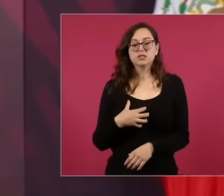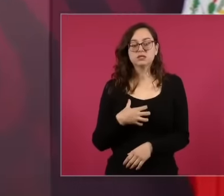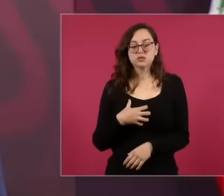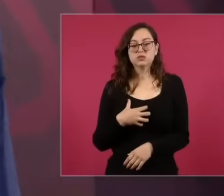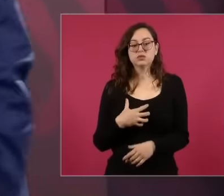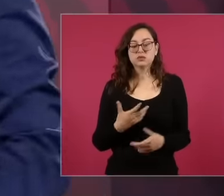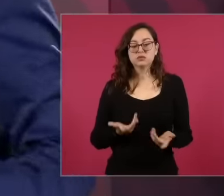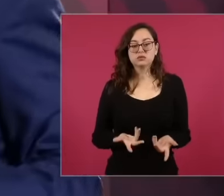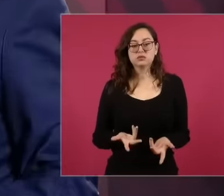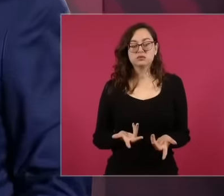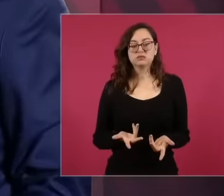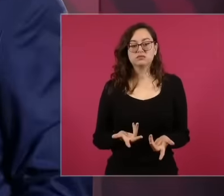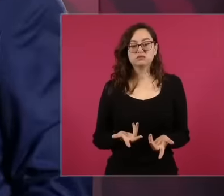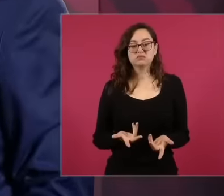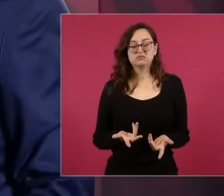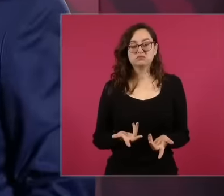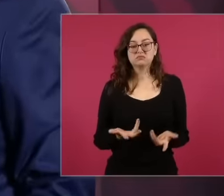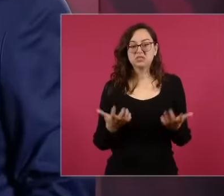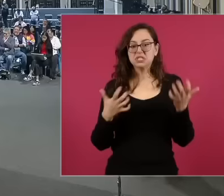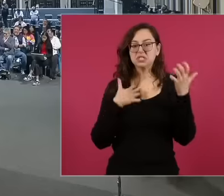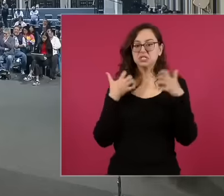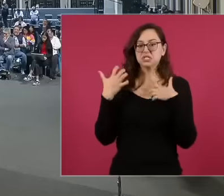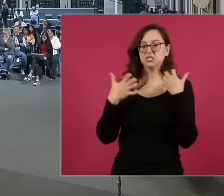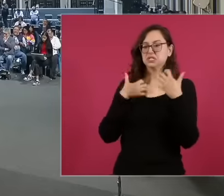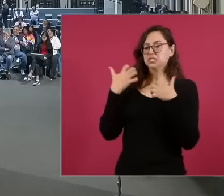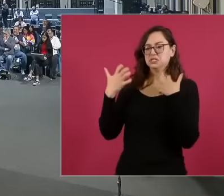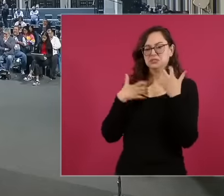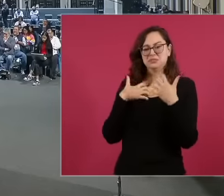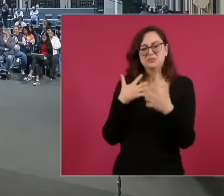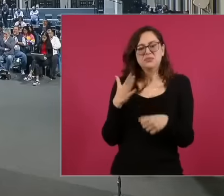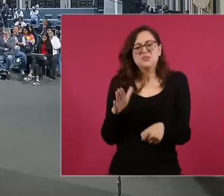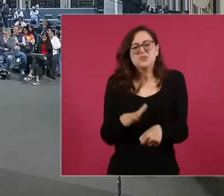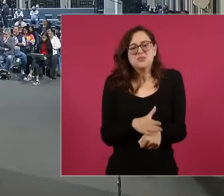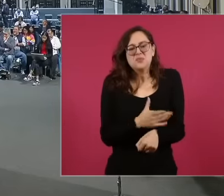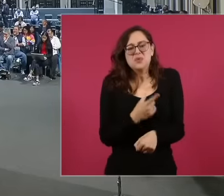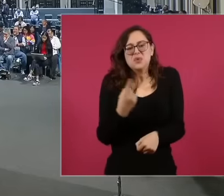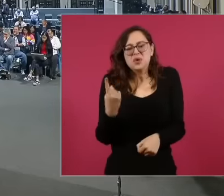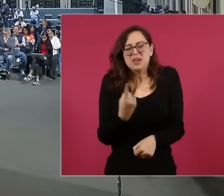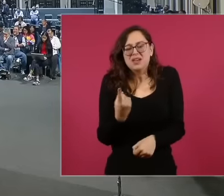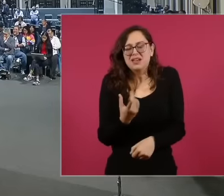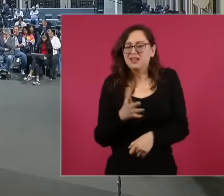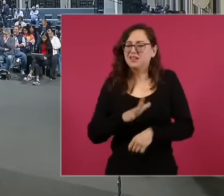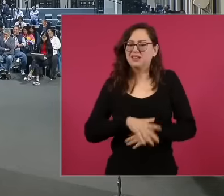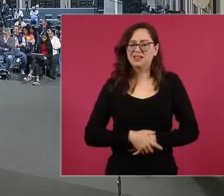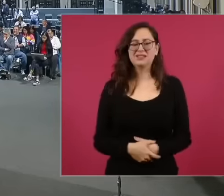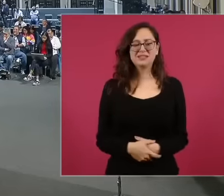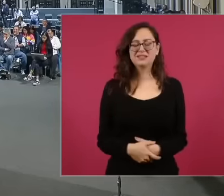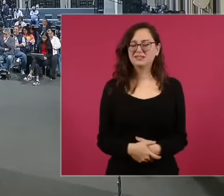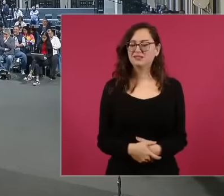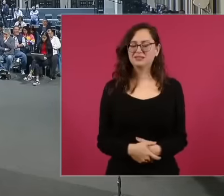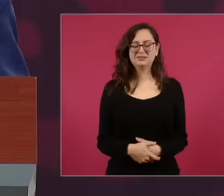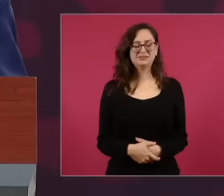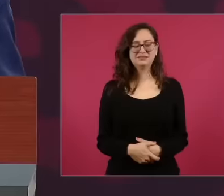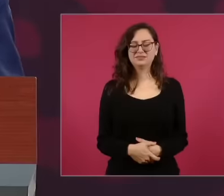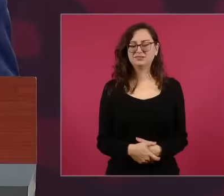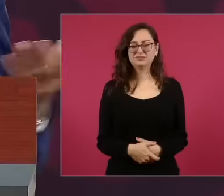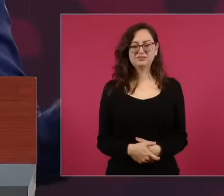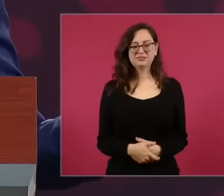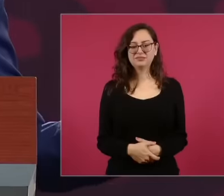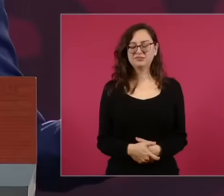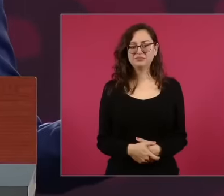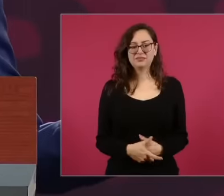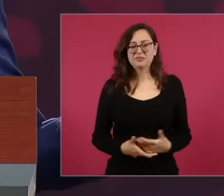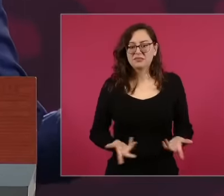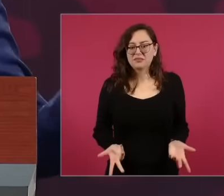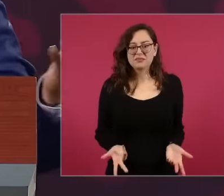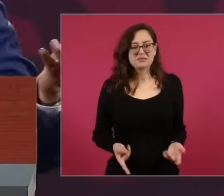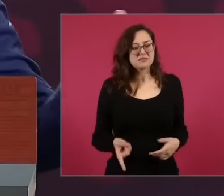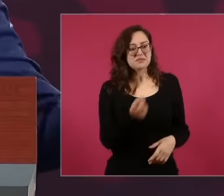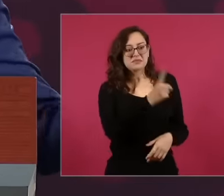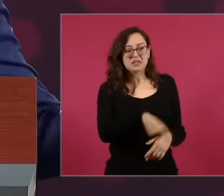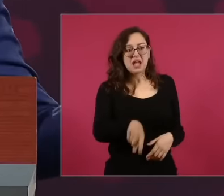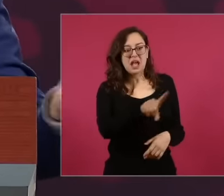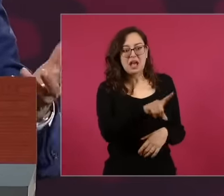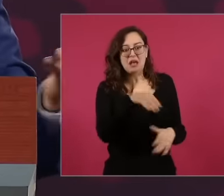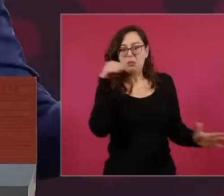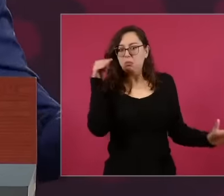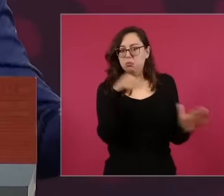it's courage because they don't do bad either, they get paid like